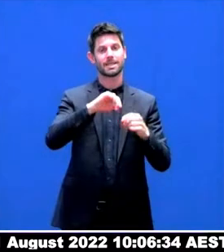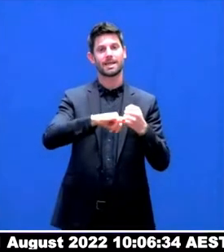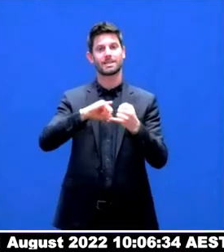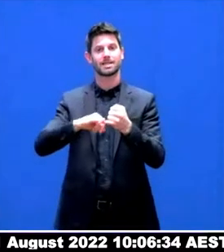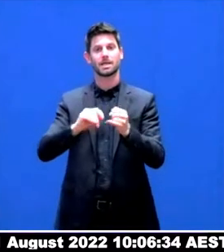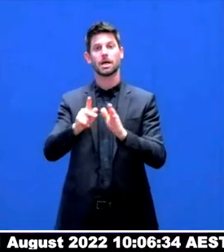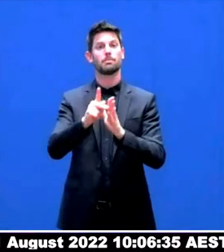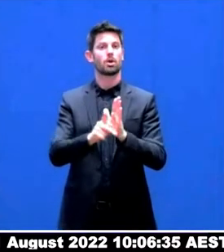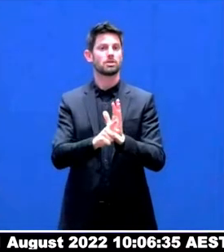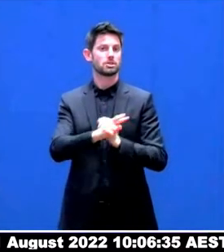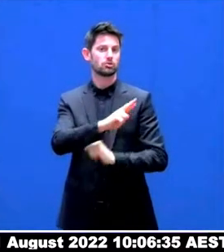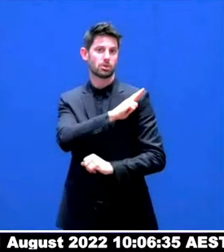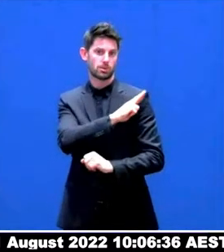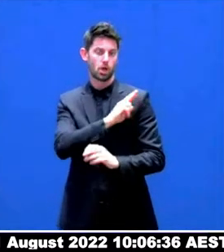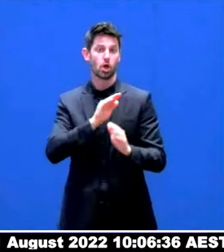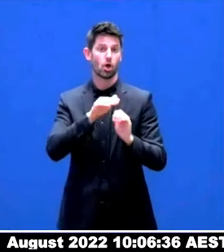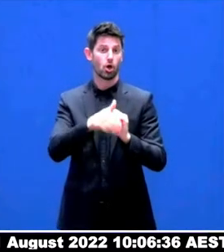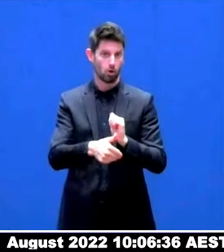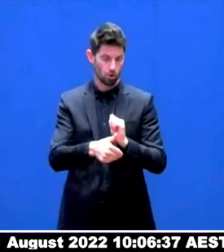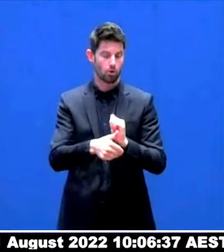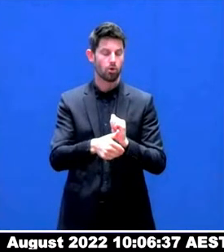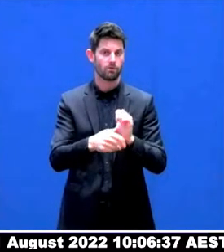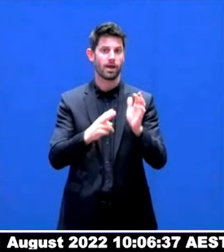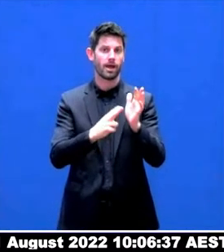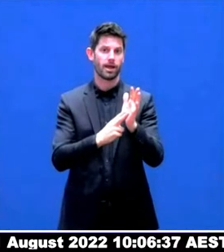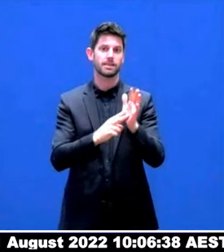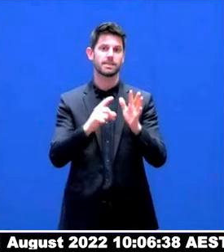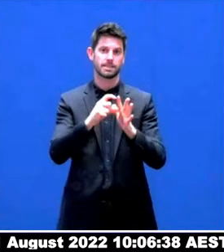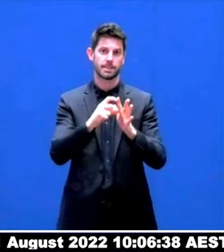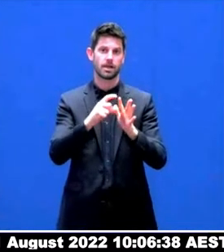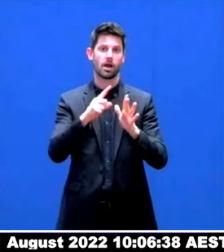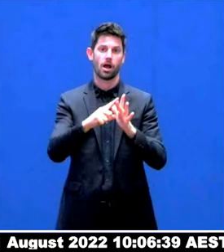responsibilities in relation to the National Disability Insurance Scheme.